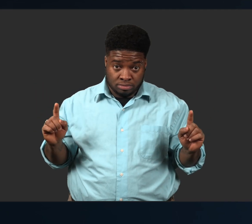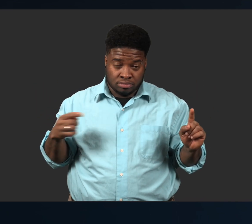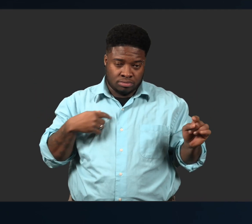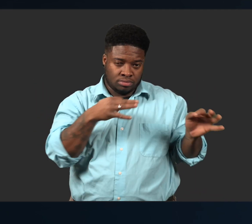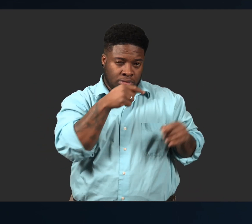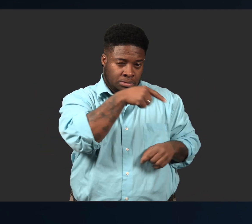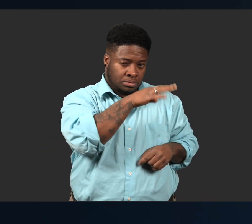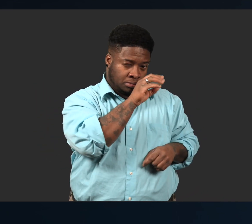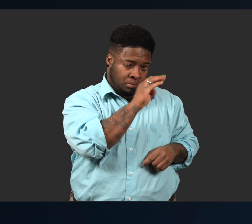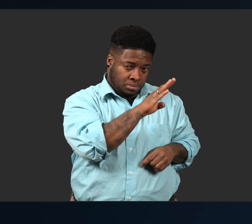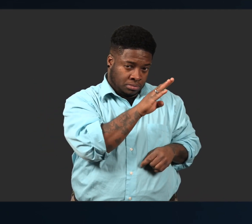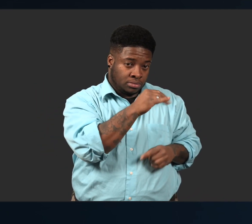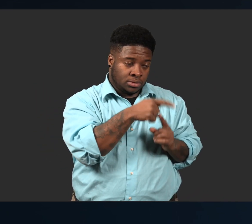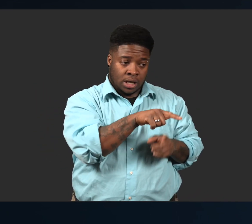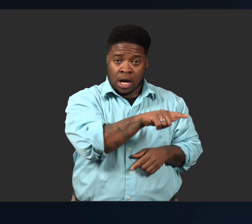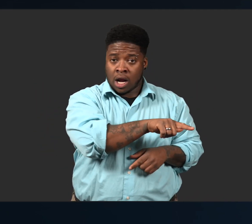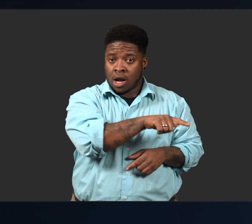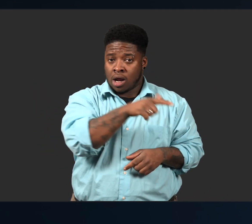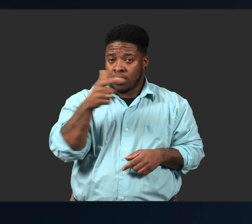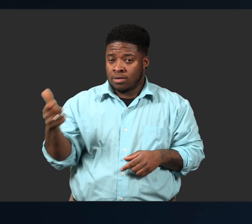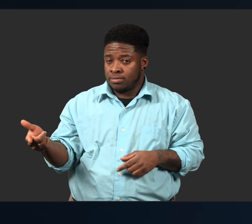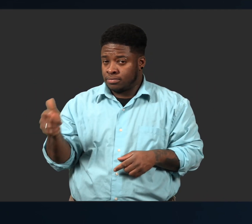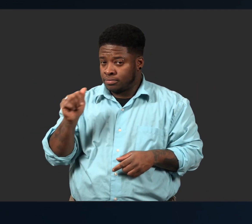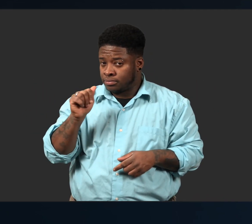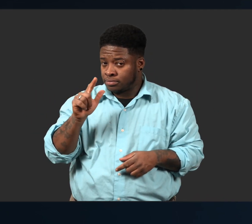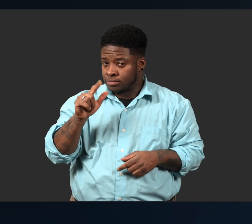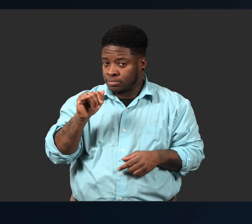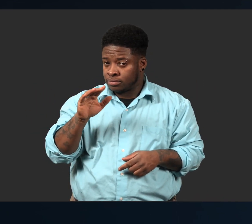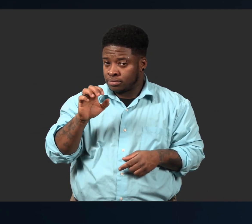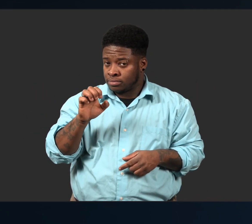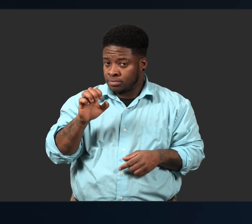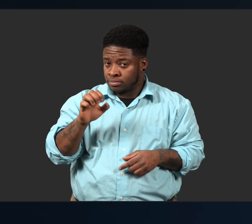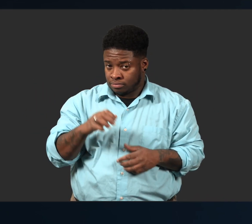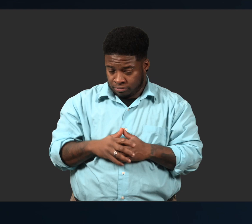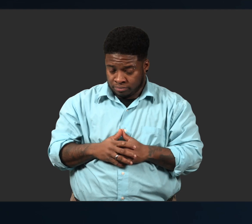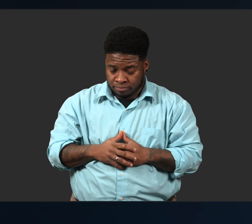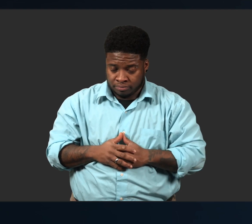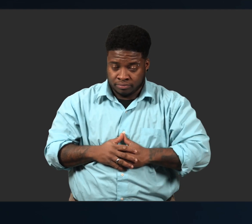First I'll talk about Bob's experience and then Alice's.